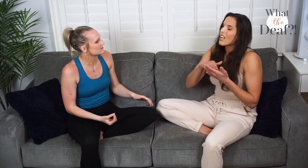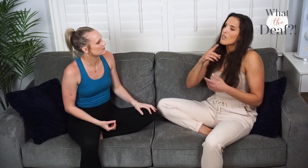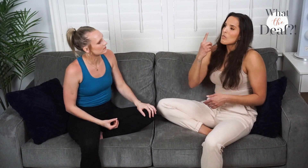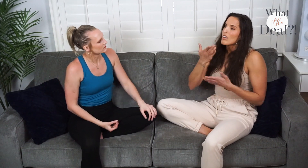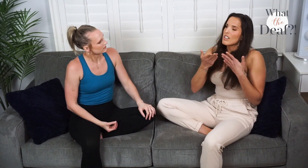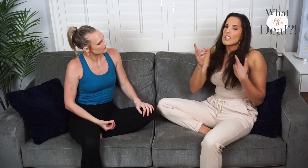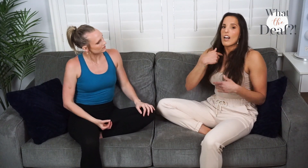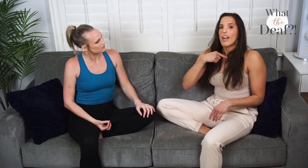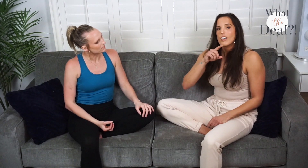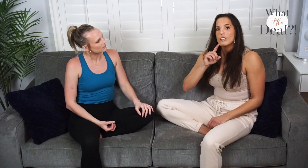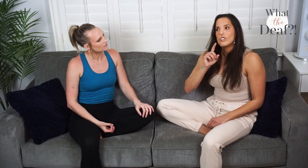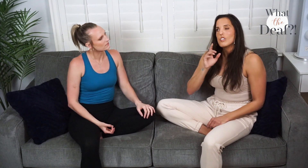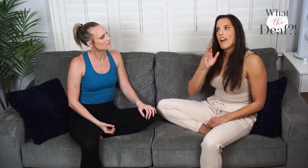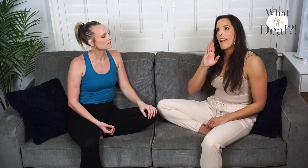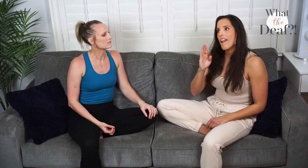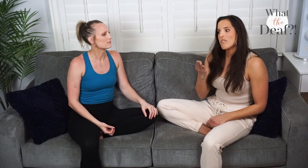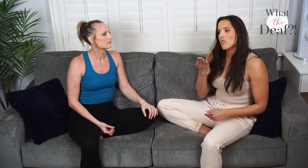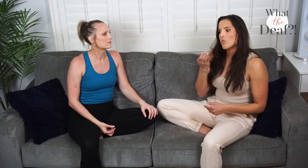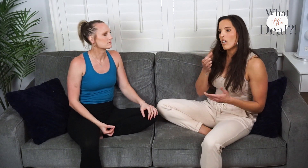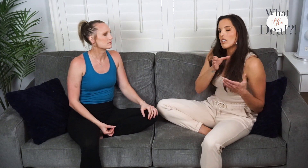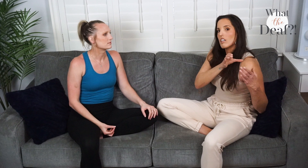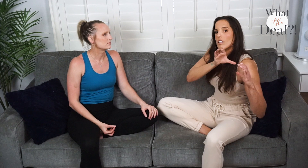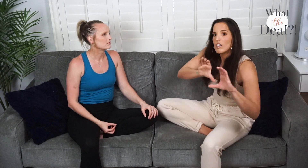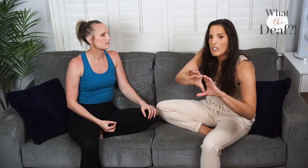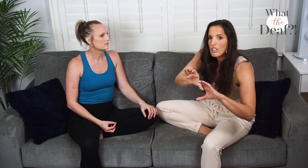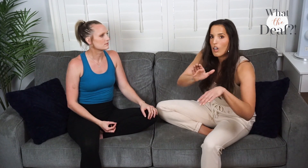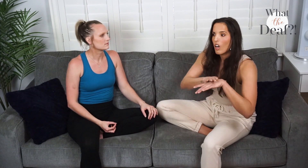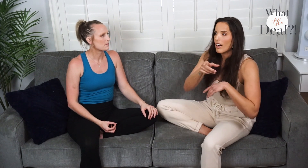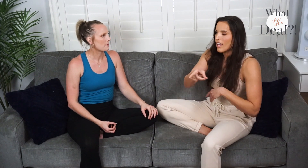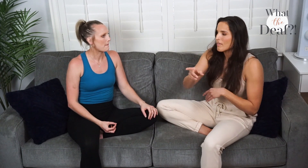One of the biggest things is I never wanted to put the burden on him.